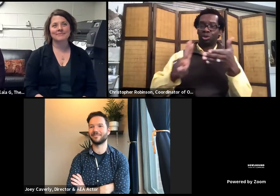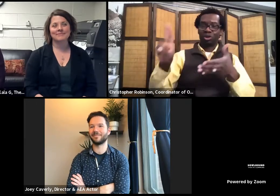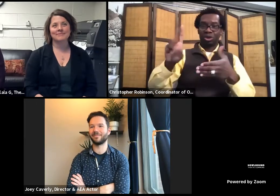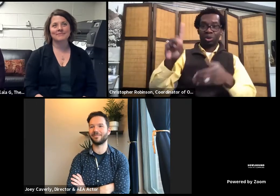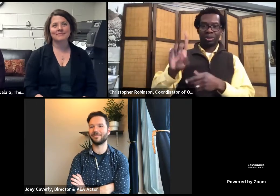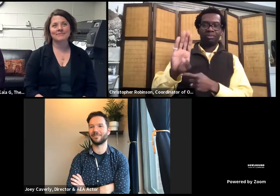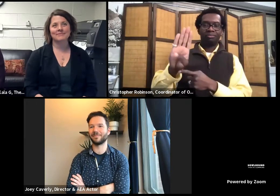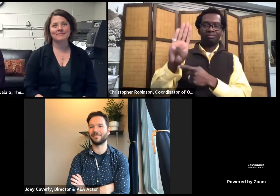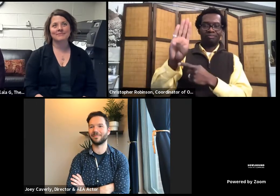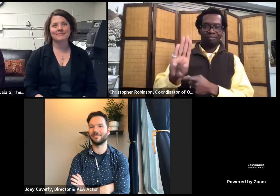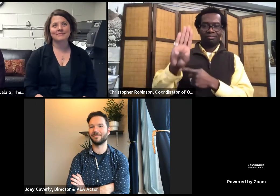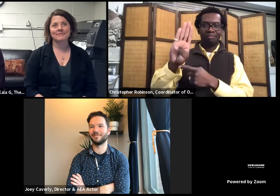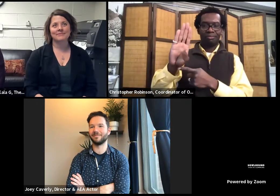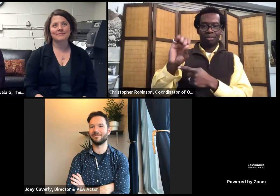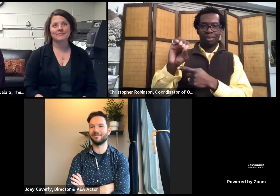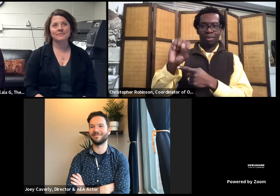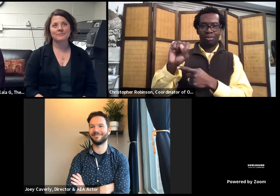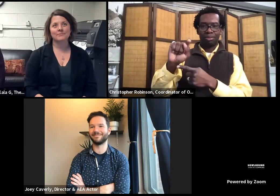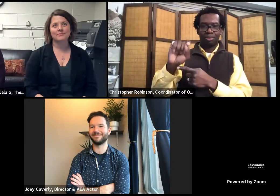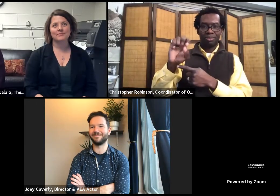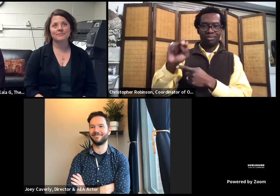and I work at the University of Boston.